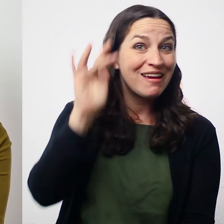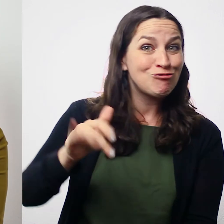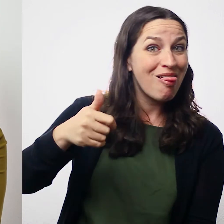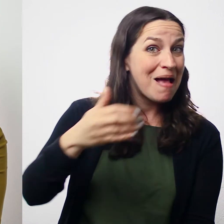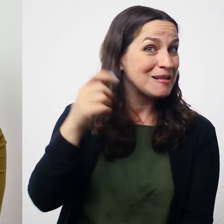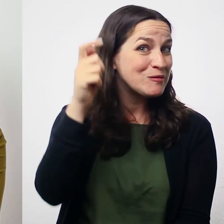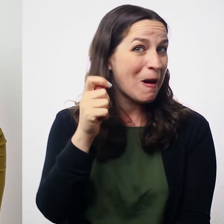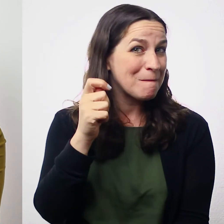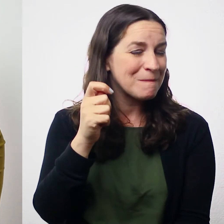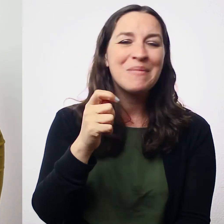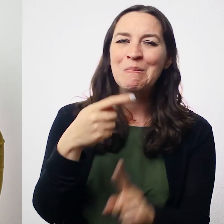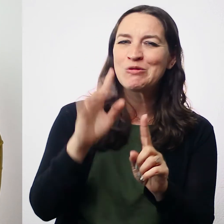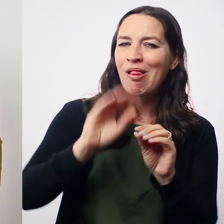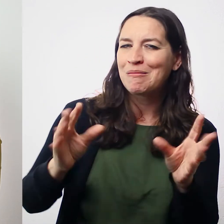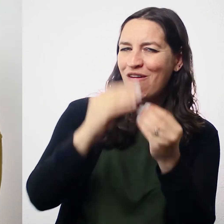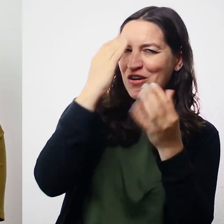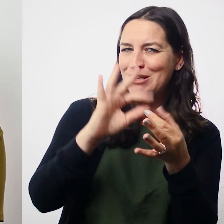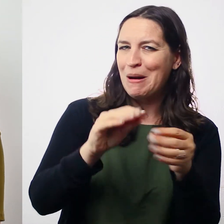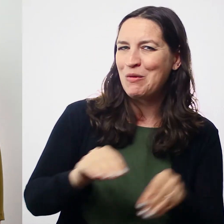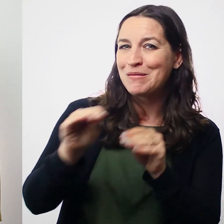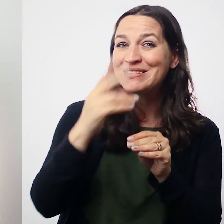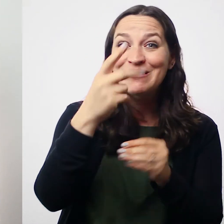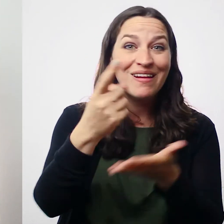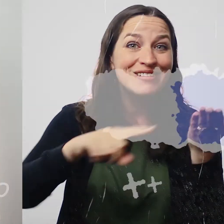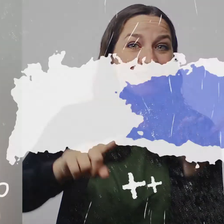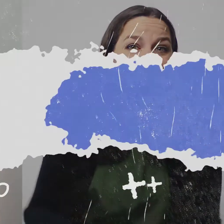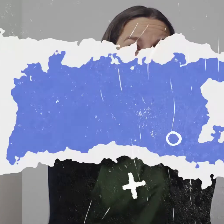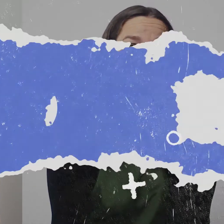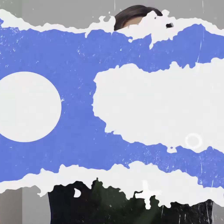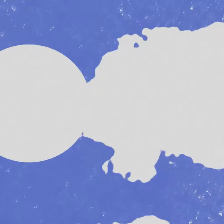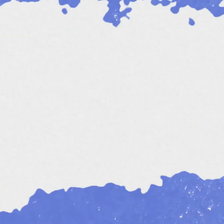subscribe and we are excited to bring you more information about movement next week. [Music